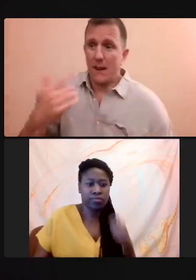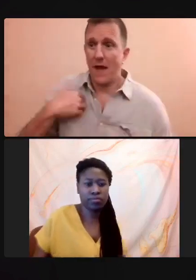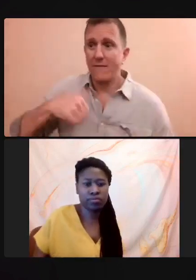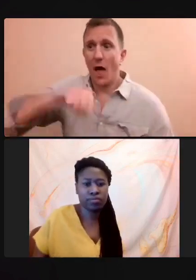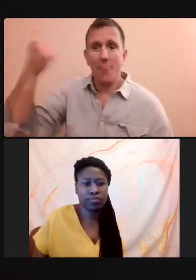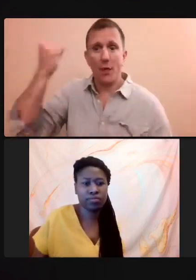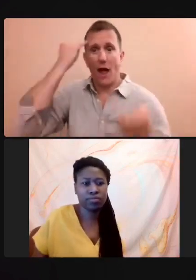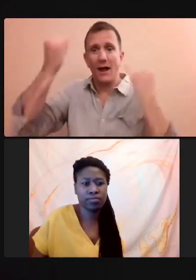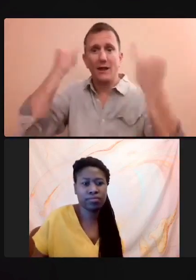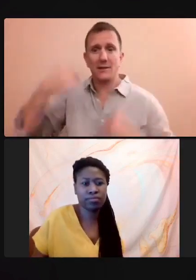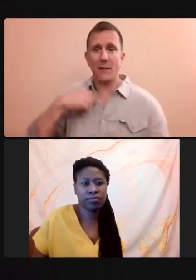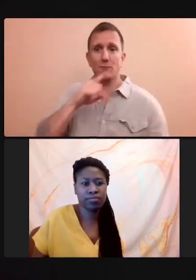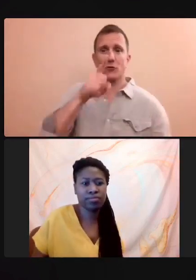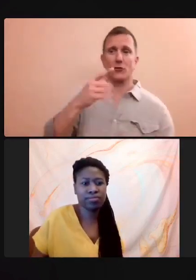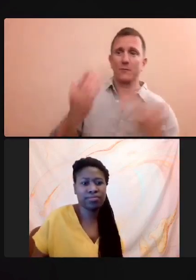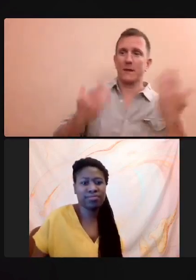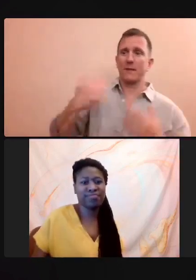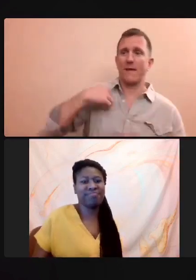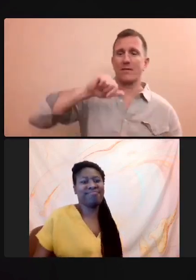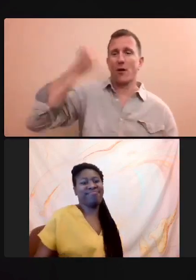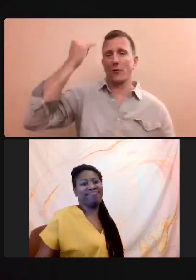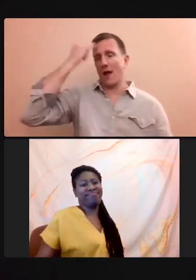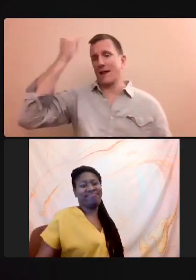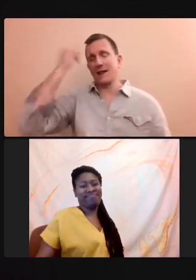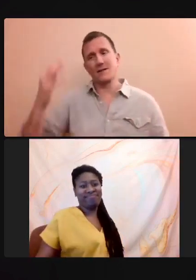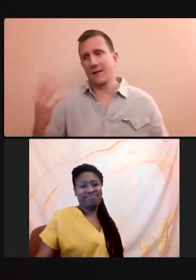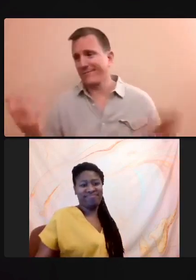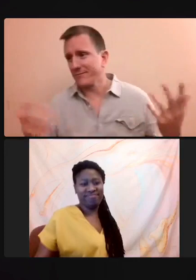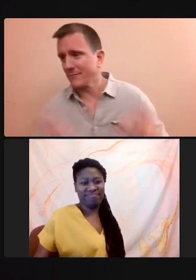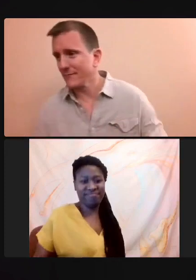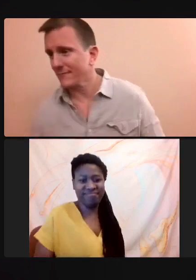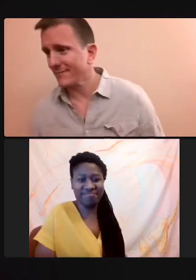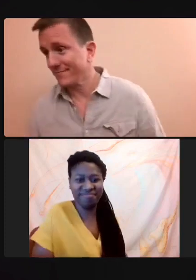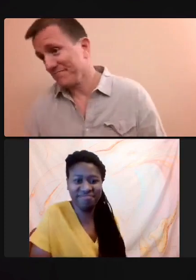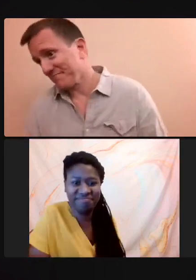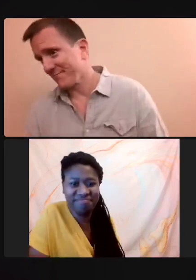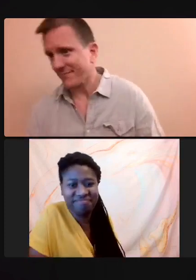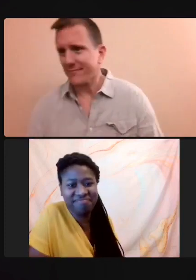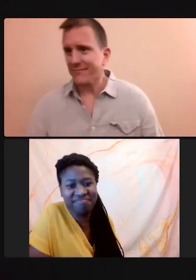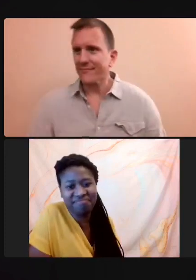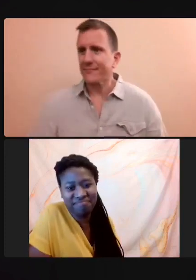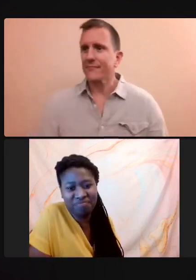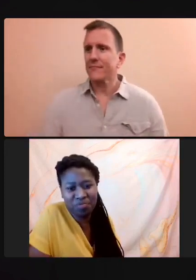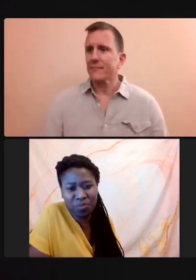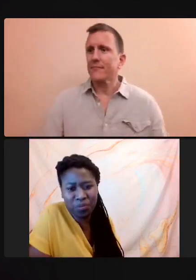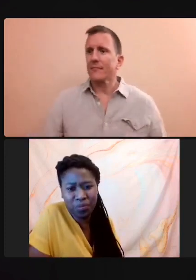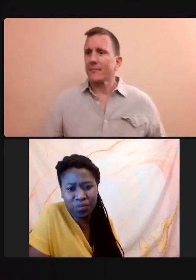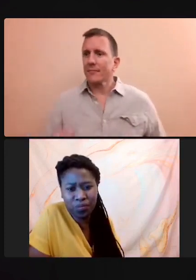And then by the time you're in your interpreting classes, you can really get that rich benefit out of the mentoring because you've developed that relationship.